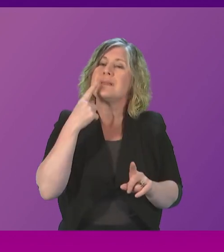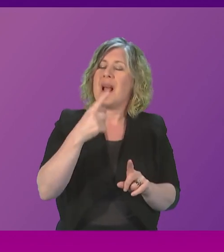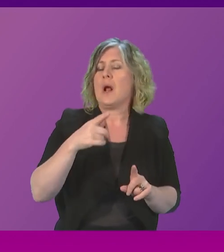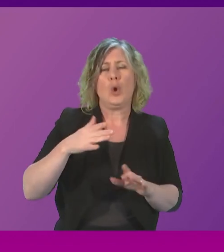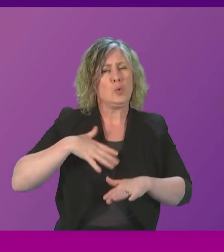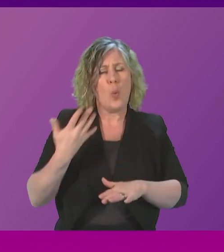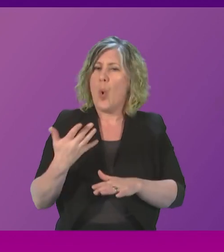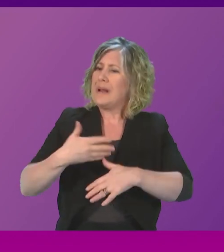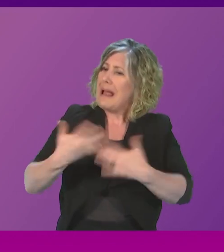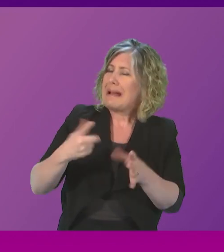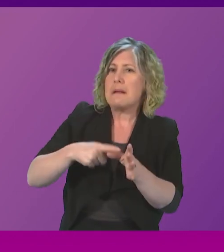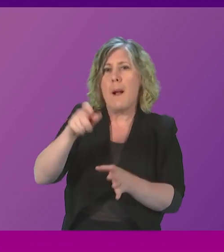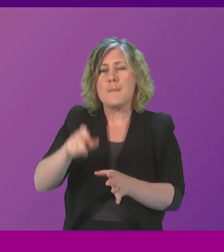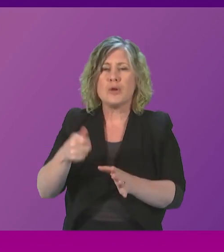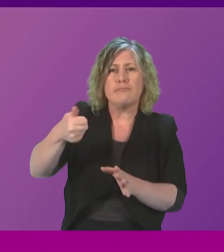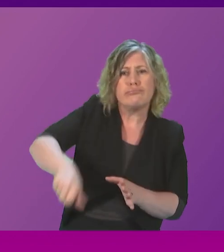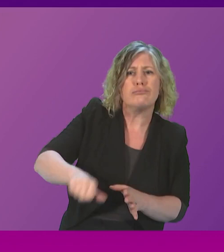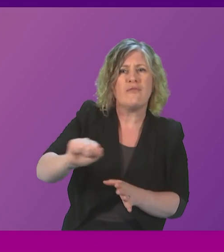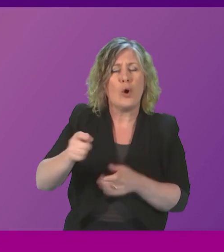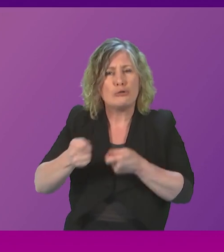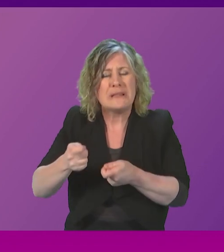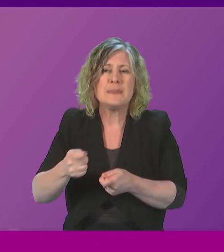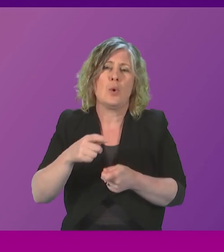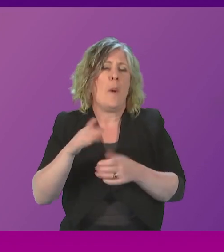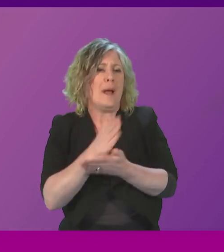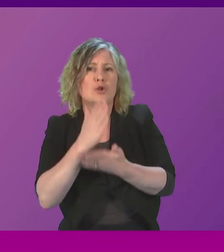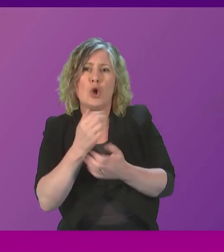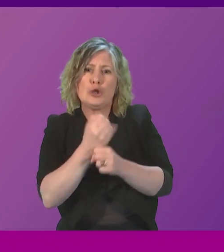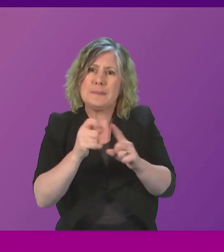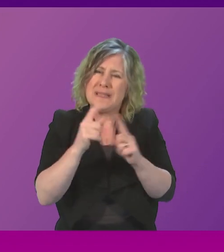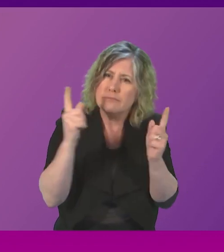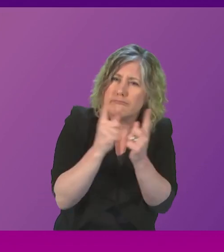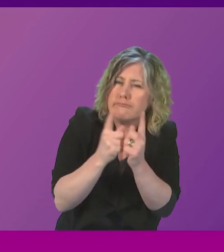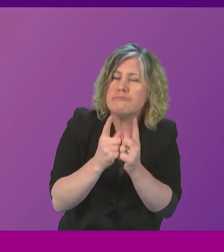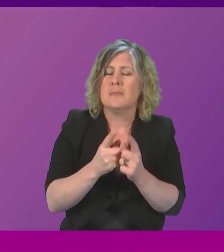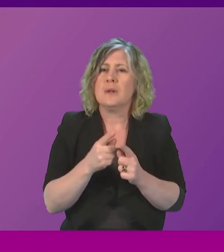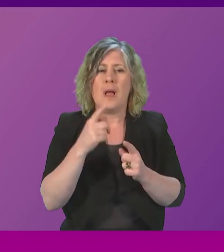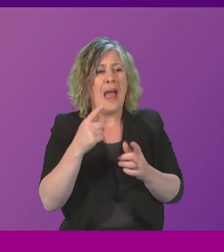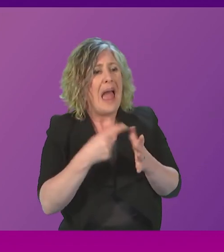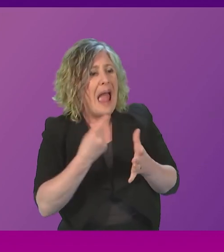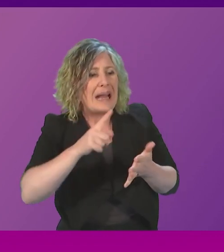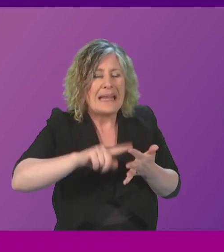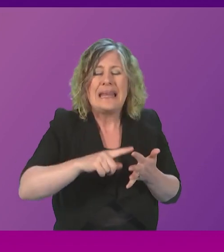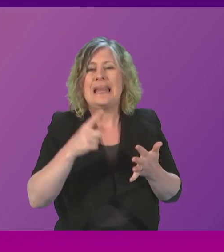practice to have a dedicated mental health worker, and for mental health accident and emergency departments in every health board area so that patients could be fast tracked,